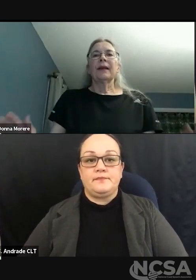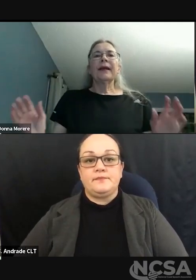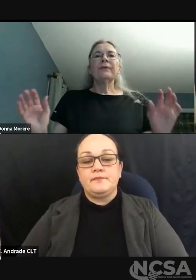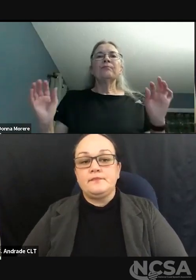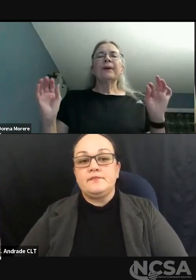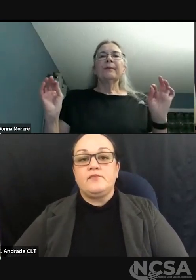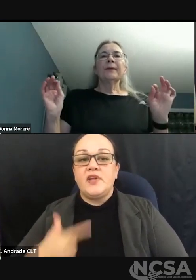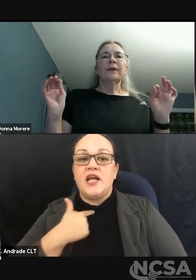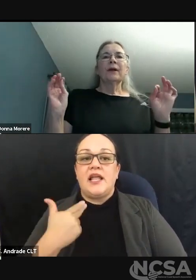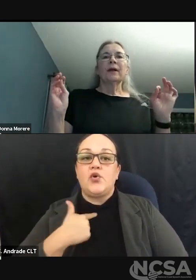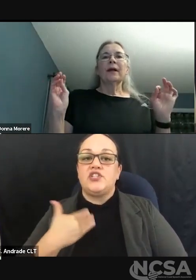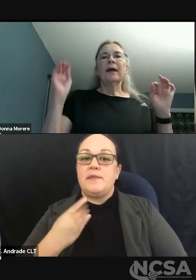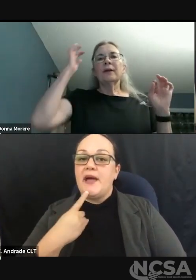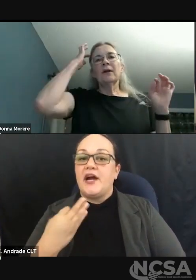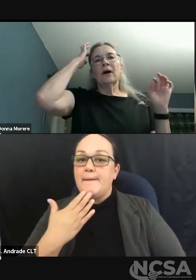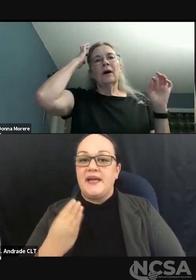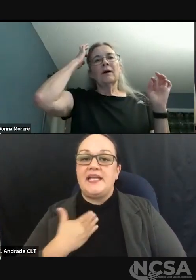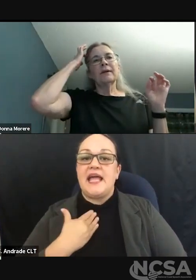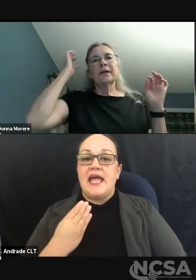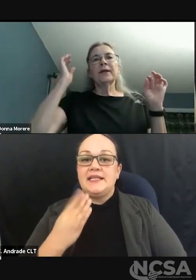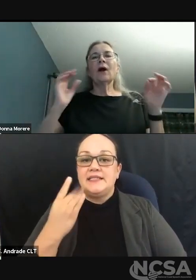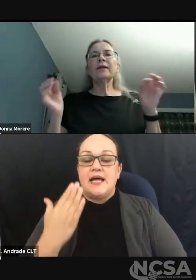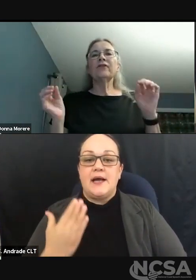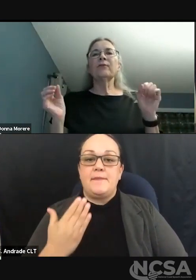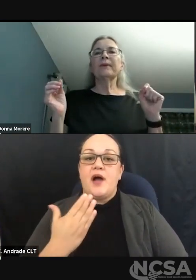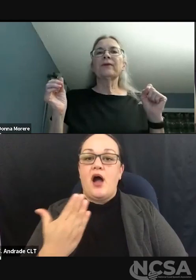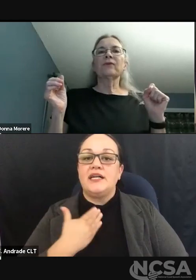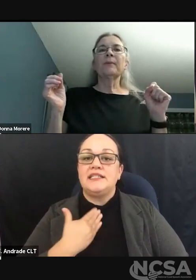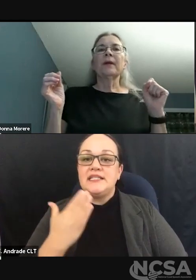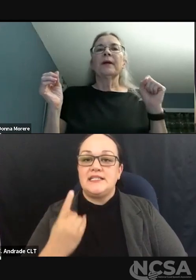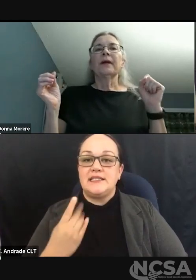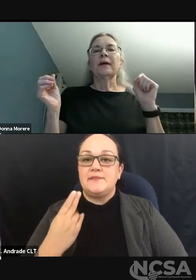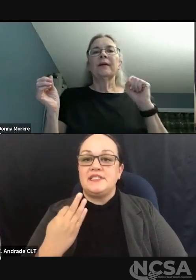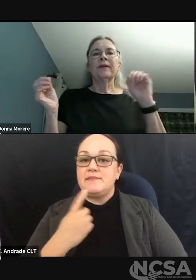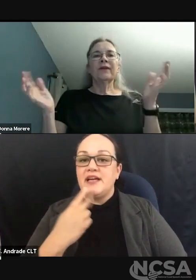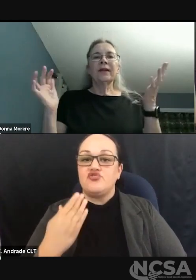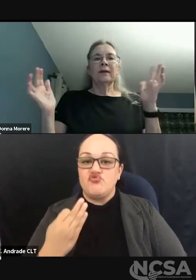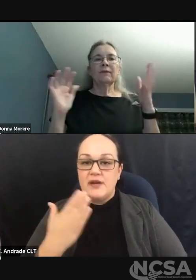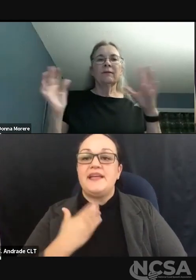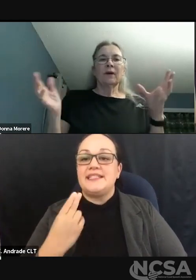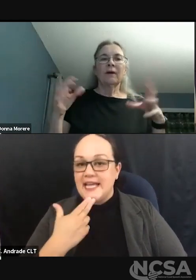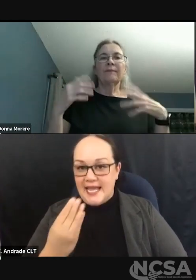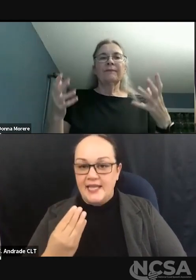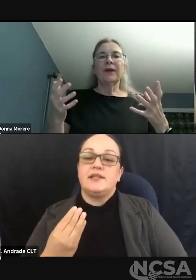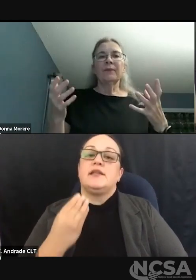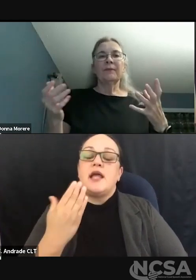Language impairment in Autism Spectrum, it is again, you know,